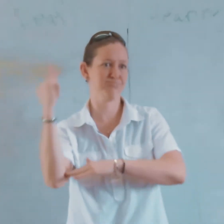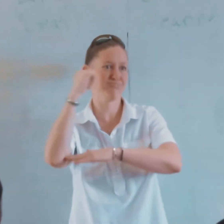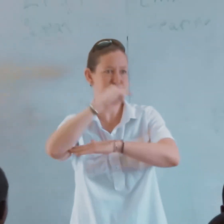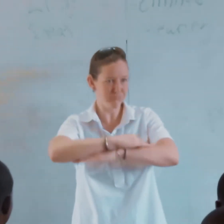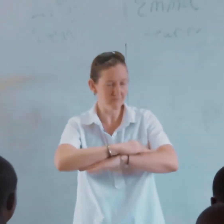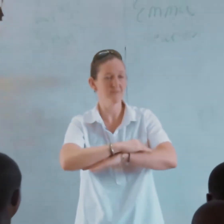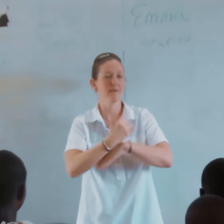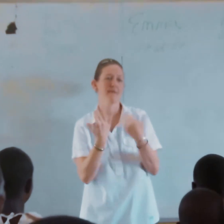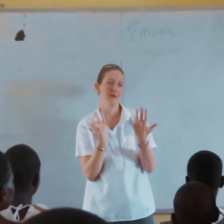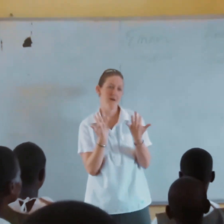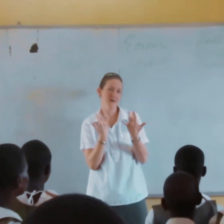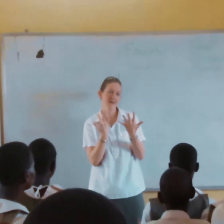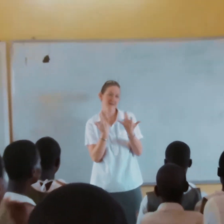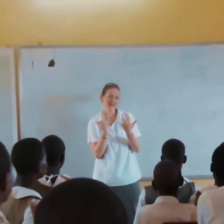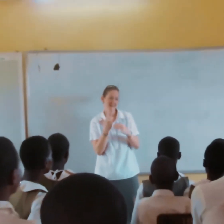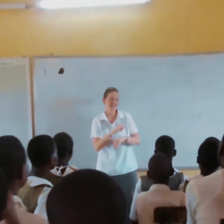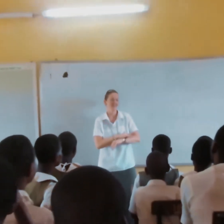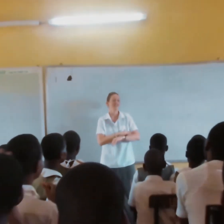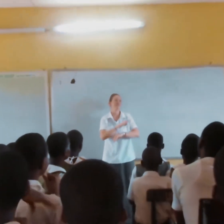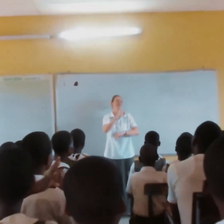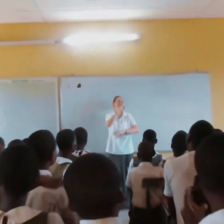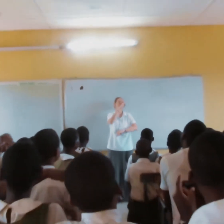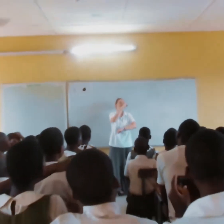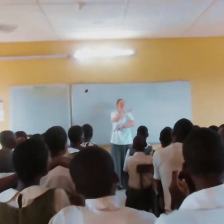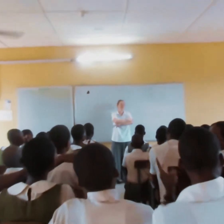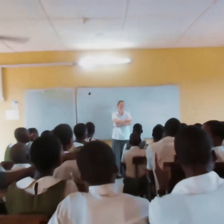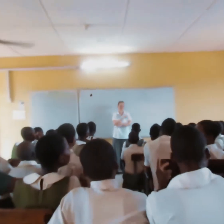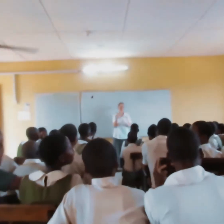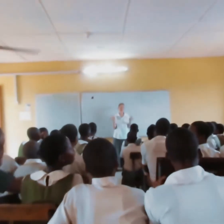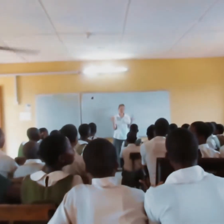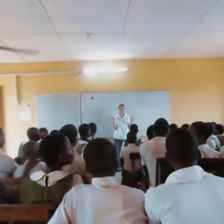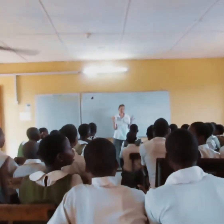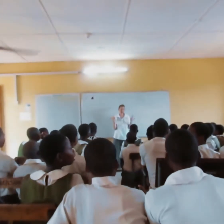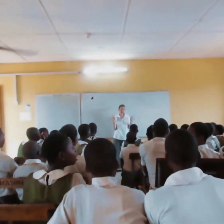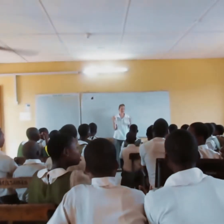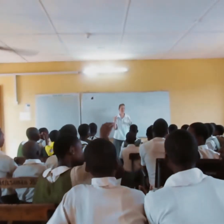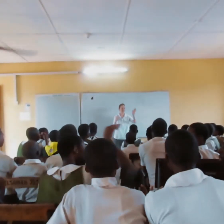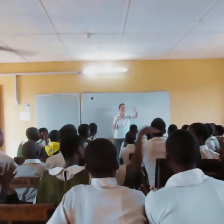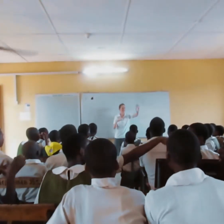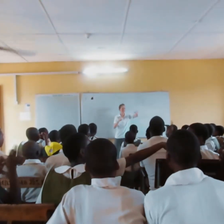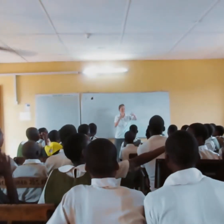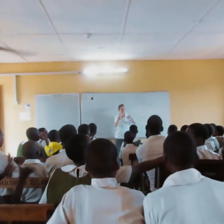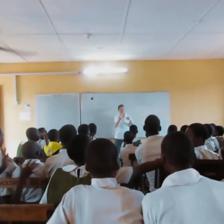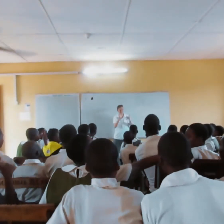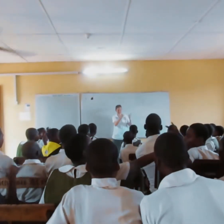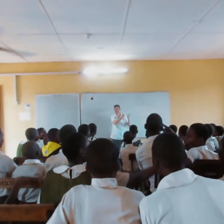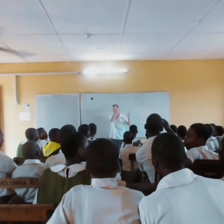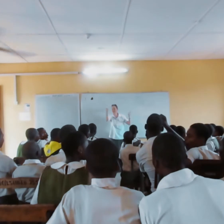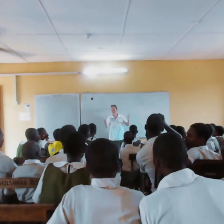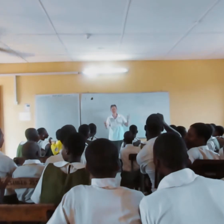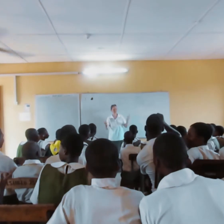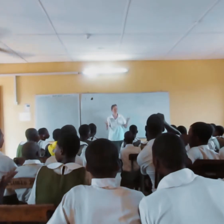point. If you have access to one of my articles, I set up a road map how the Nigeria indigenous